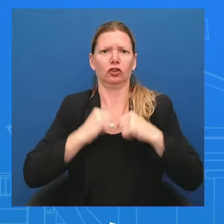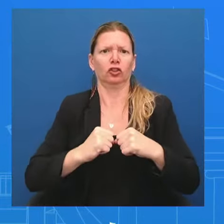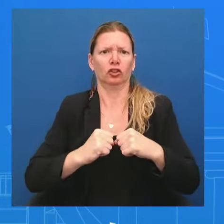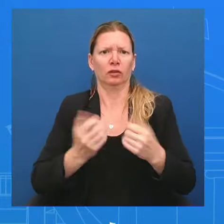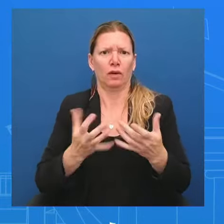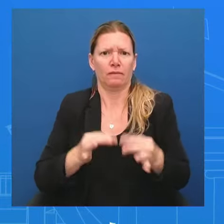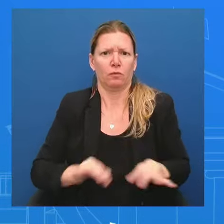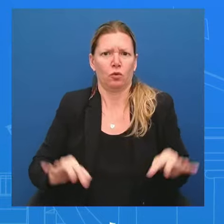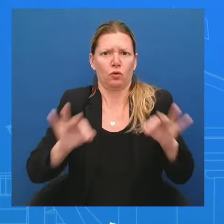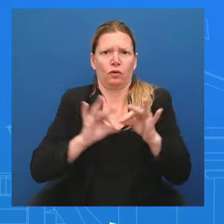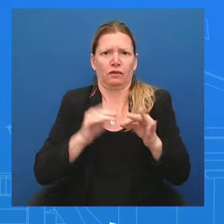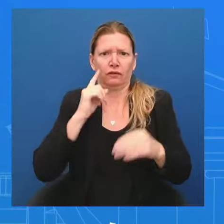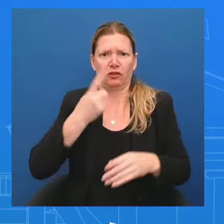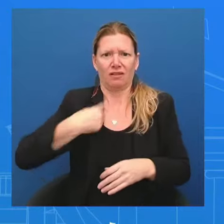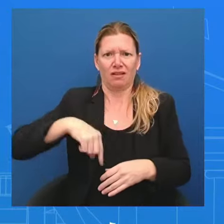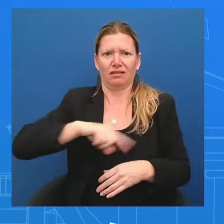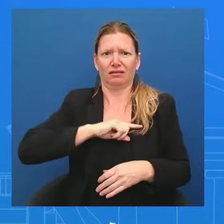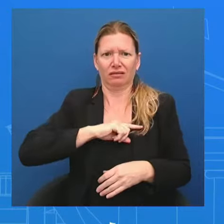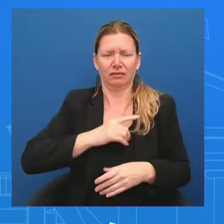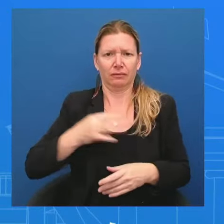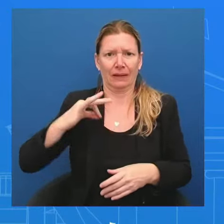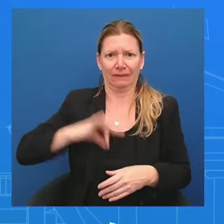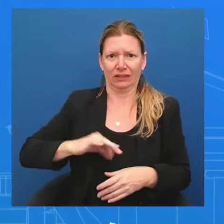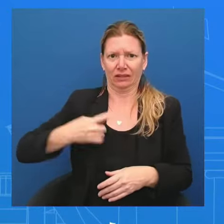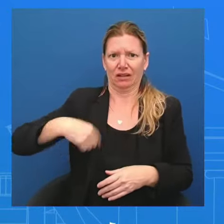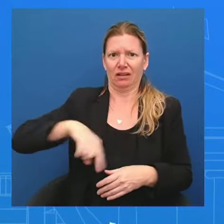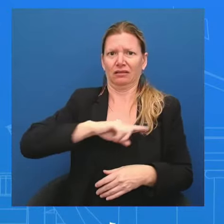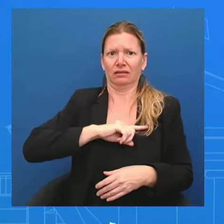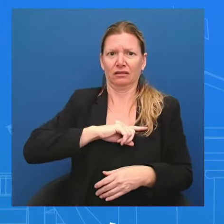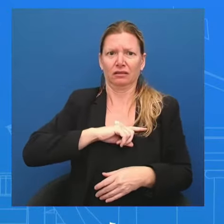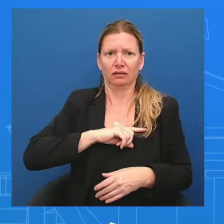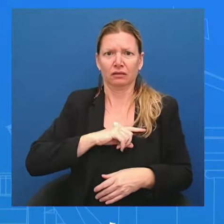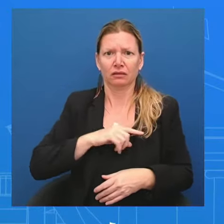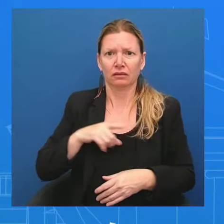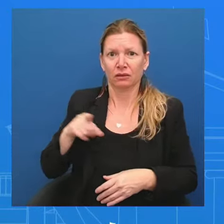for them to become further isolated. But he's not making decisions based on that being a worry.